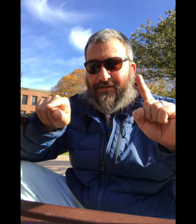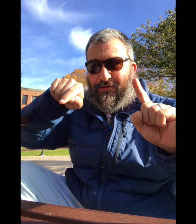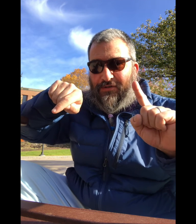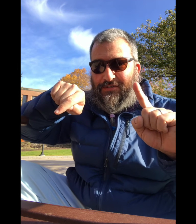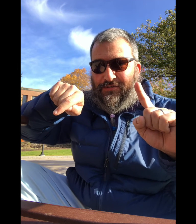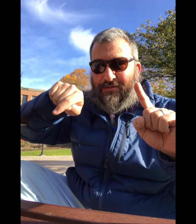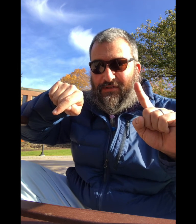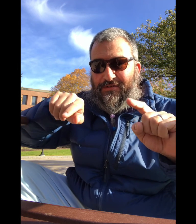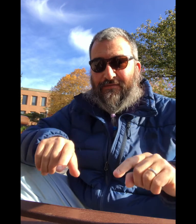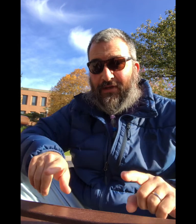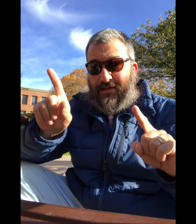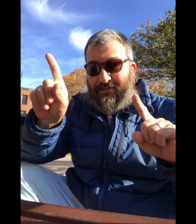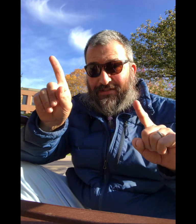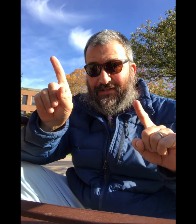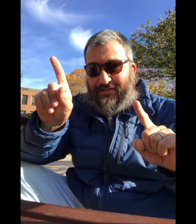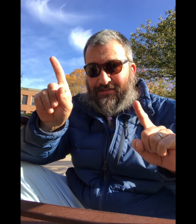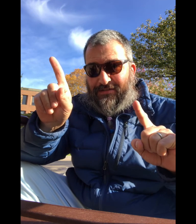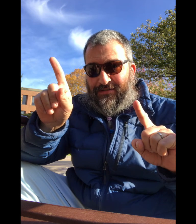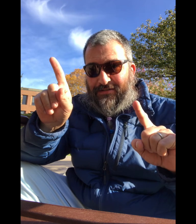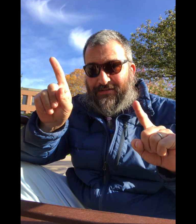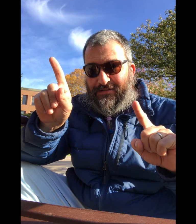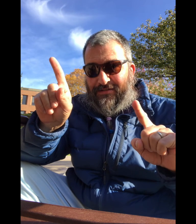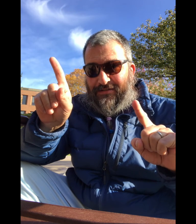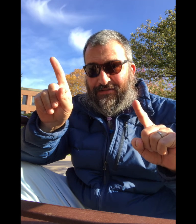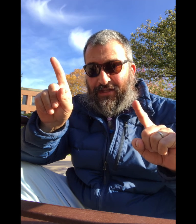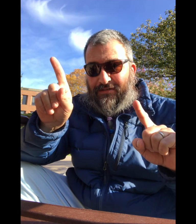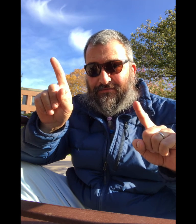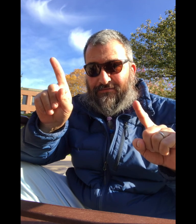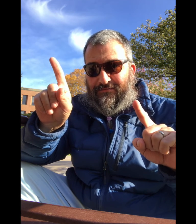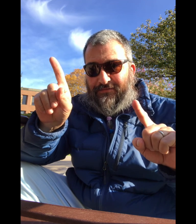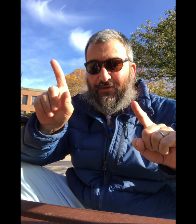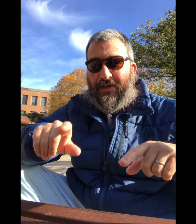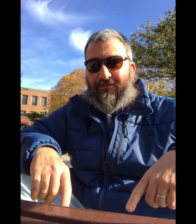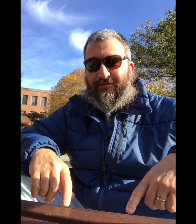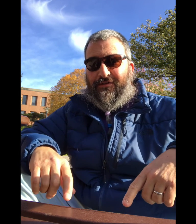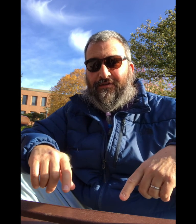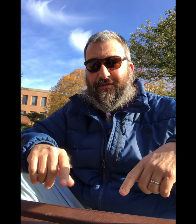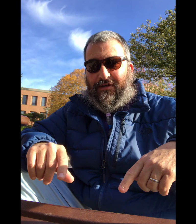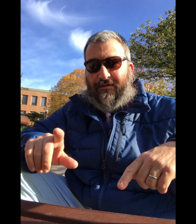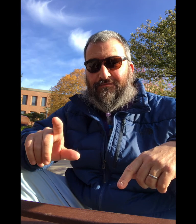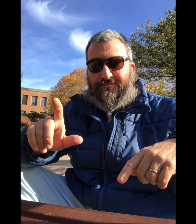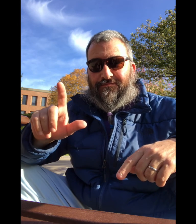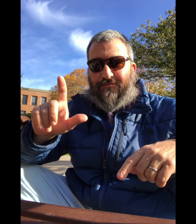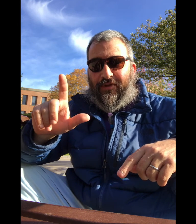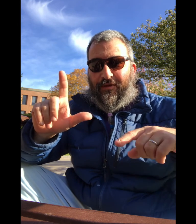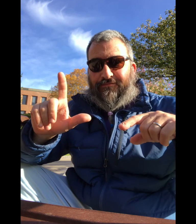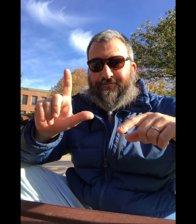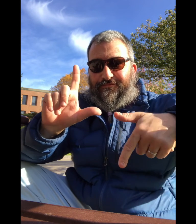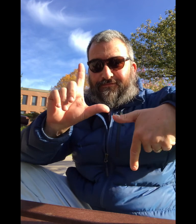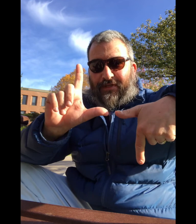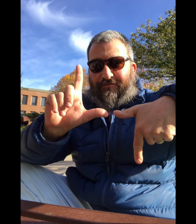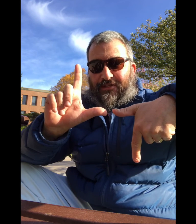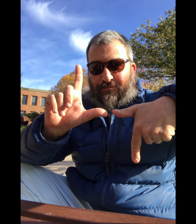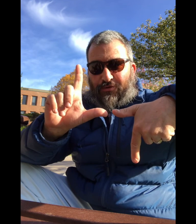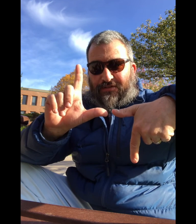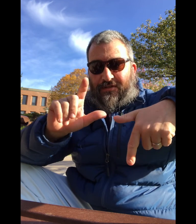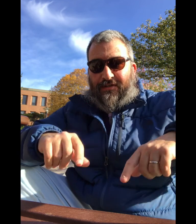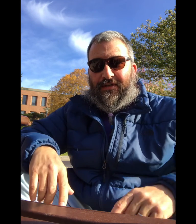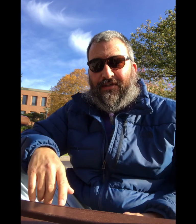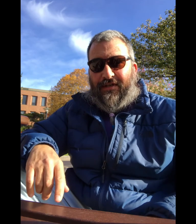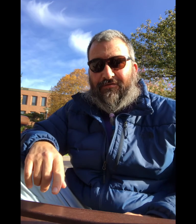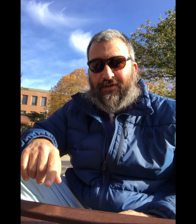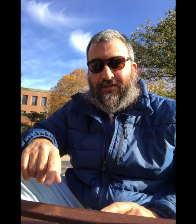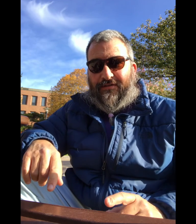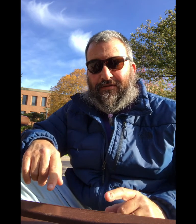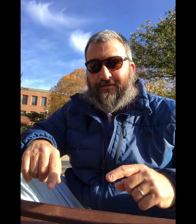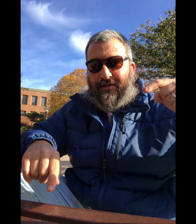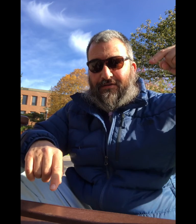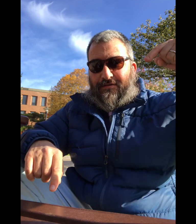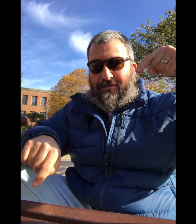or does it do this. If it does this then you have one of them inflection points. If it does